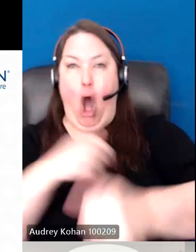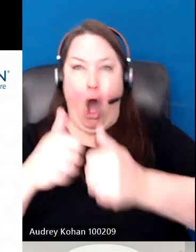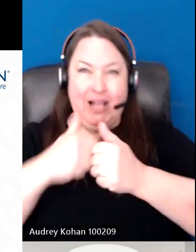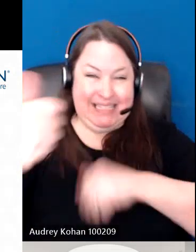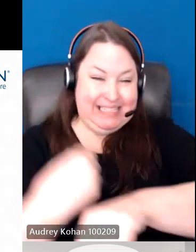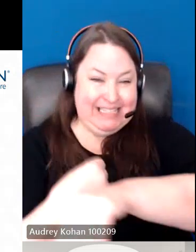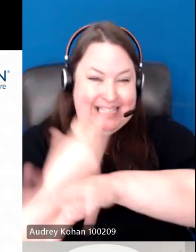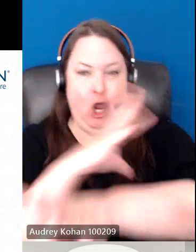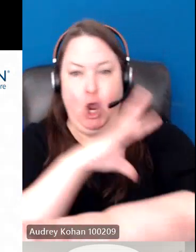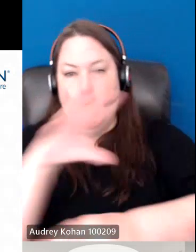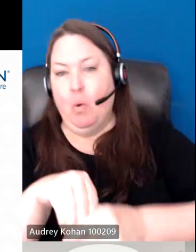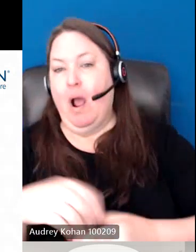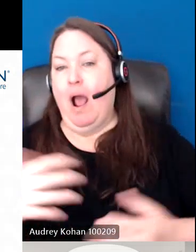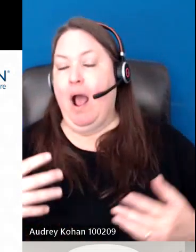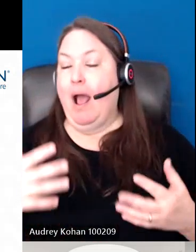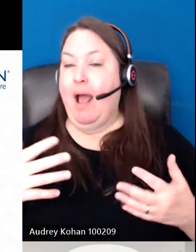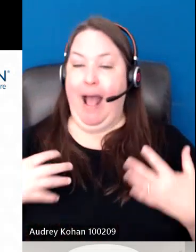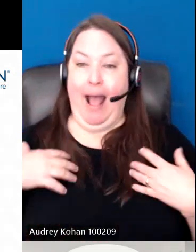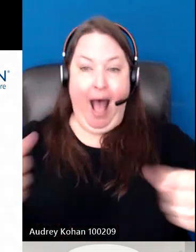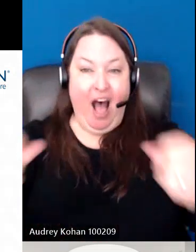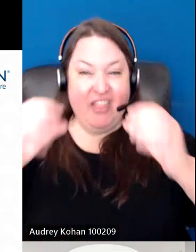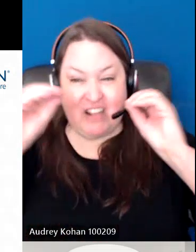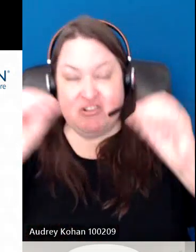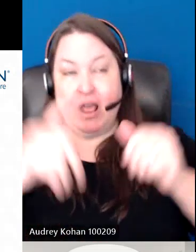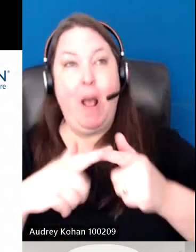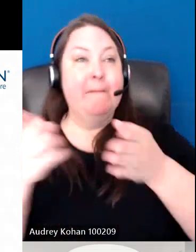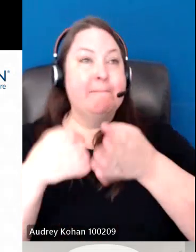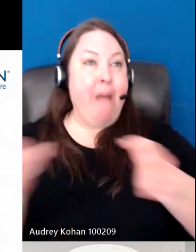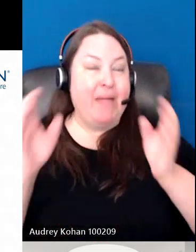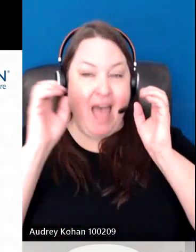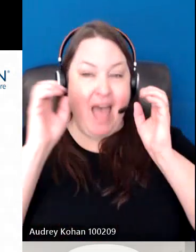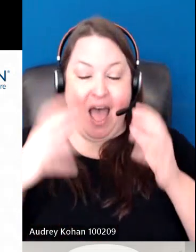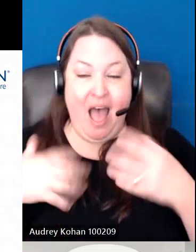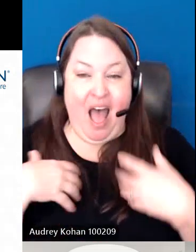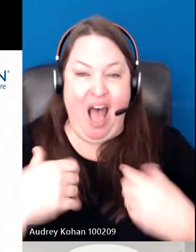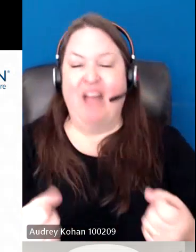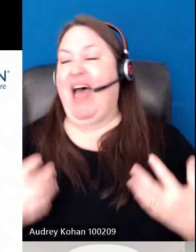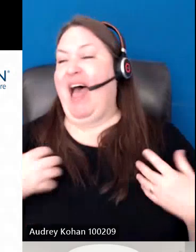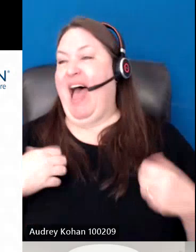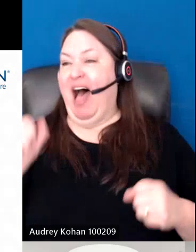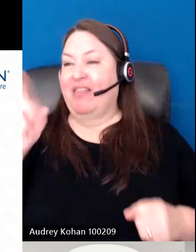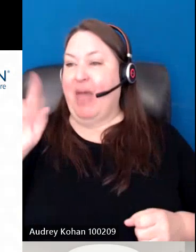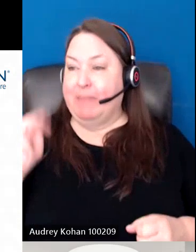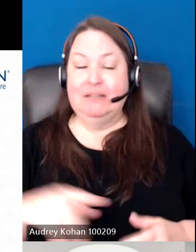include health education public health health administration it covers video conferencing using